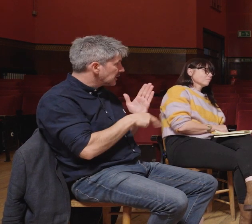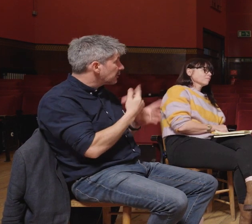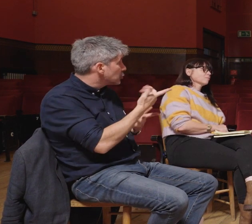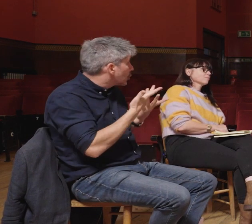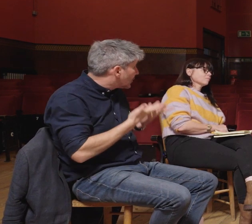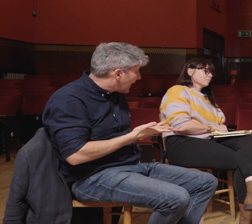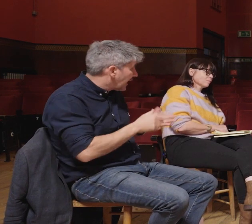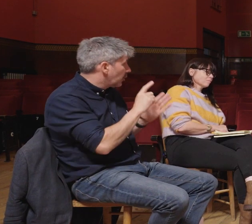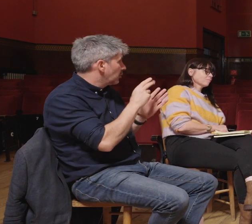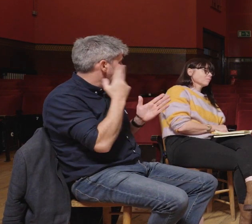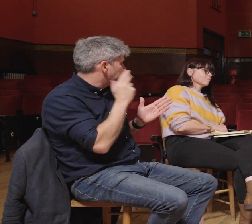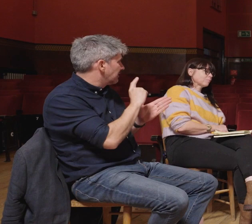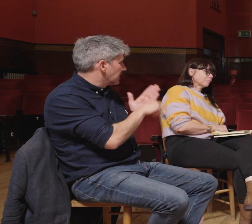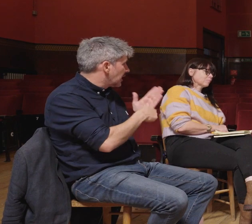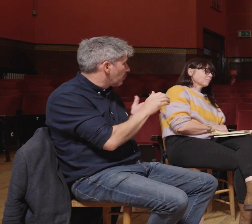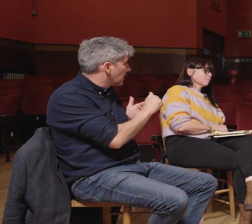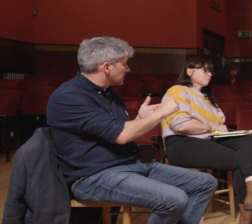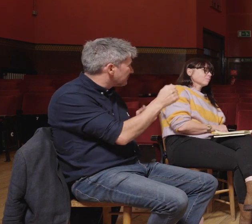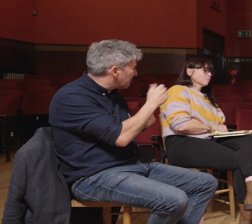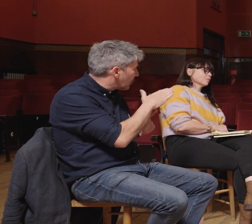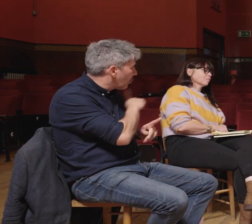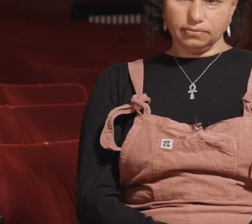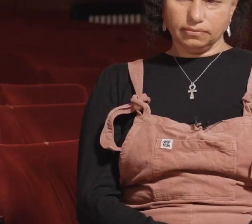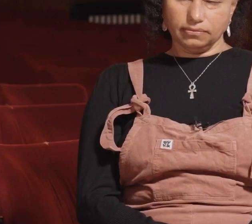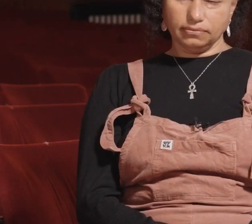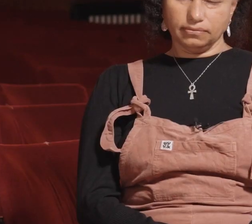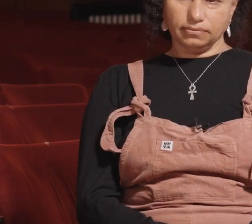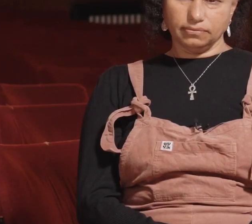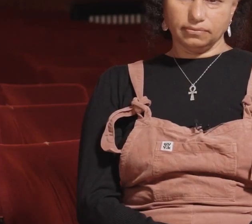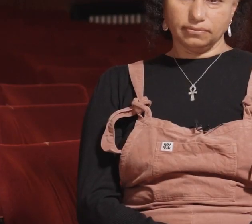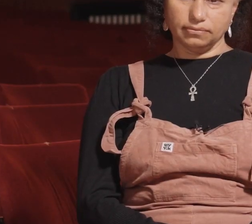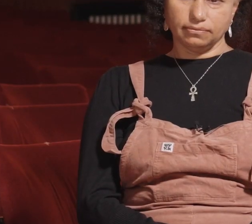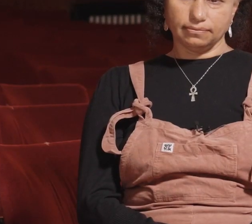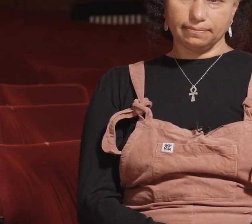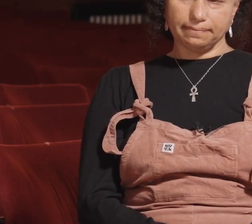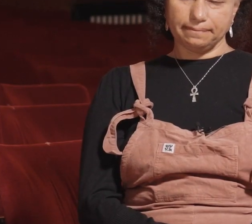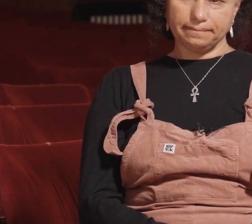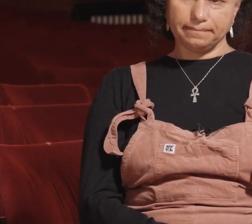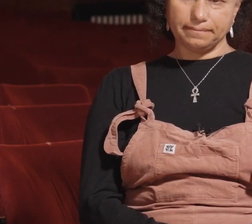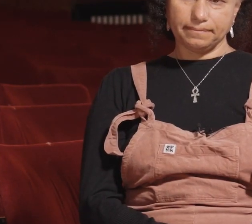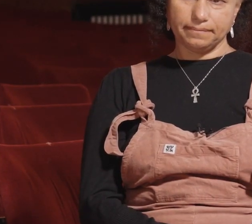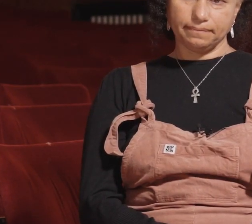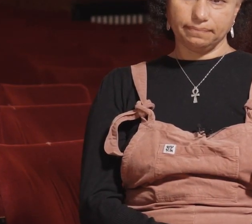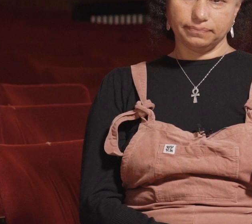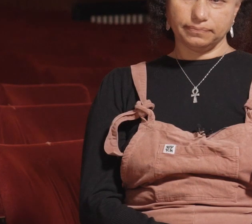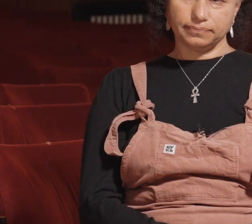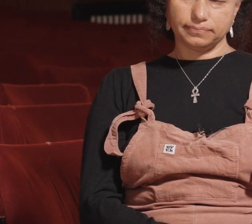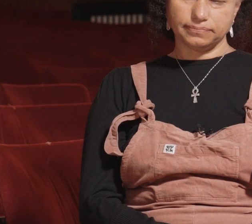is really important also because they then come with that lived experience and knowledge and empathy to know that...